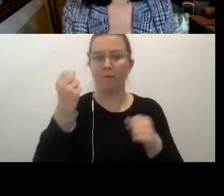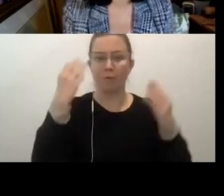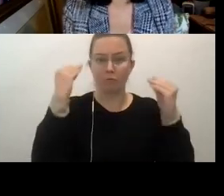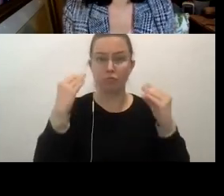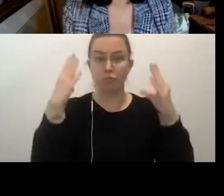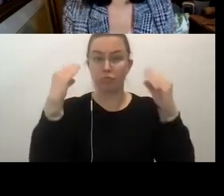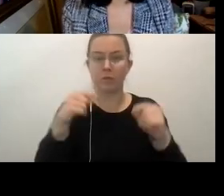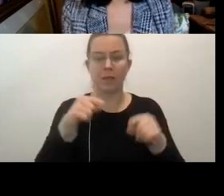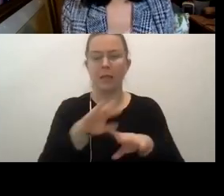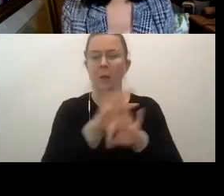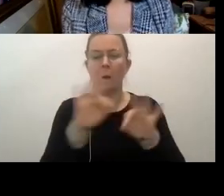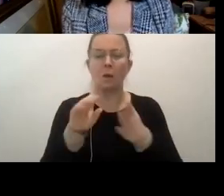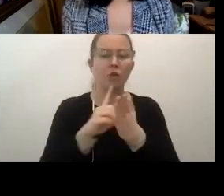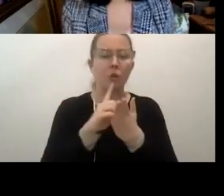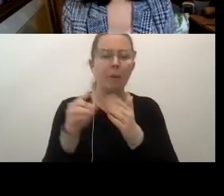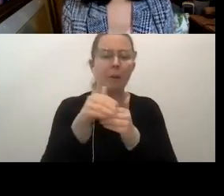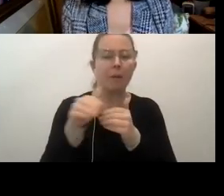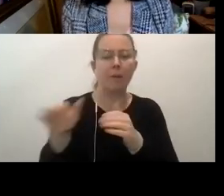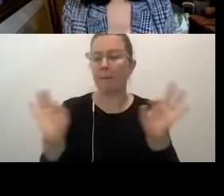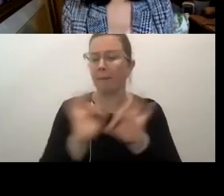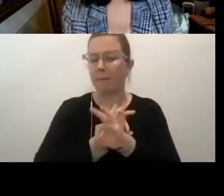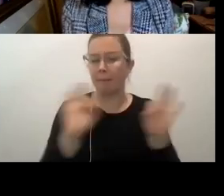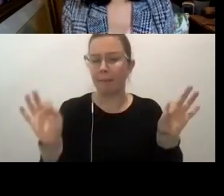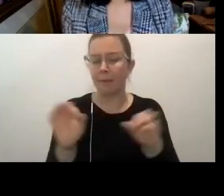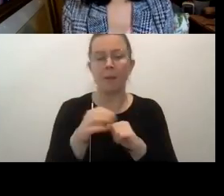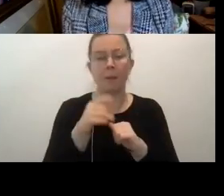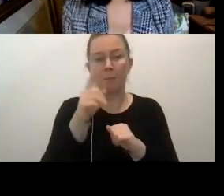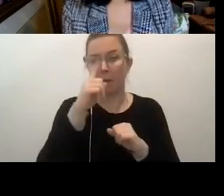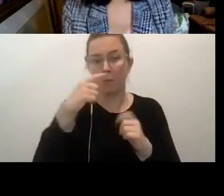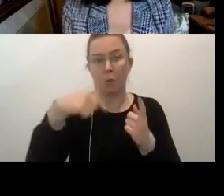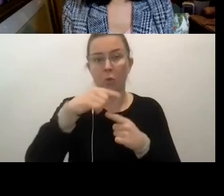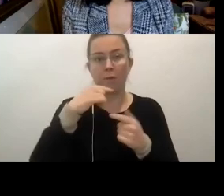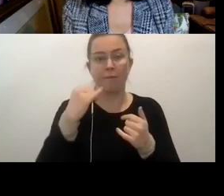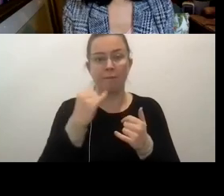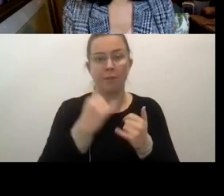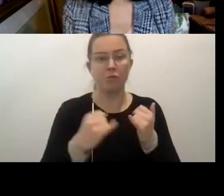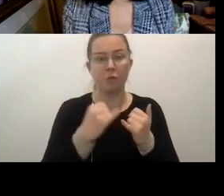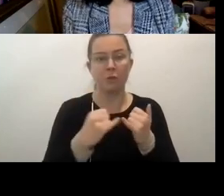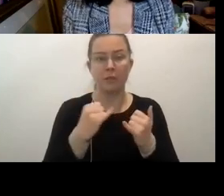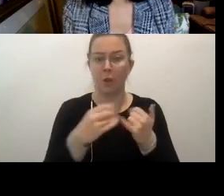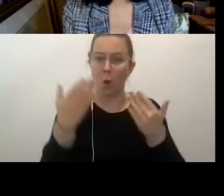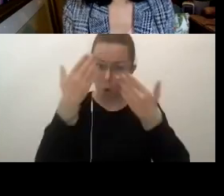It doesn't discriminate and people there are really really open about